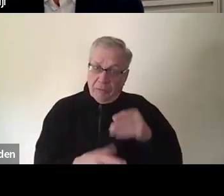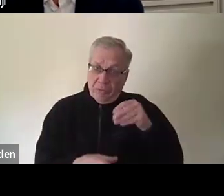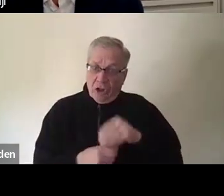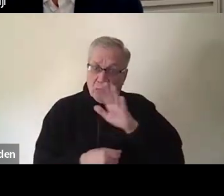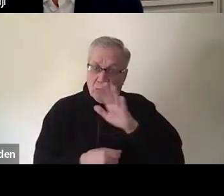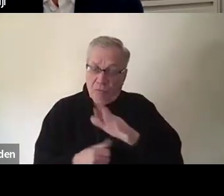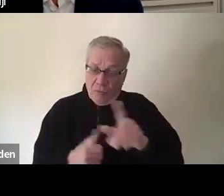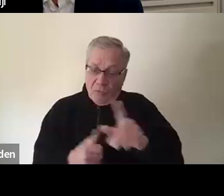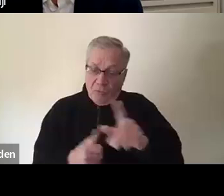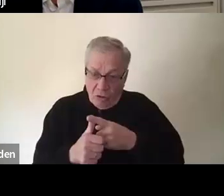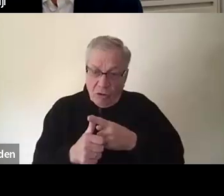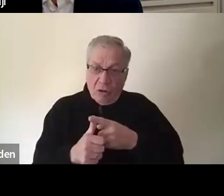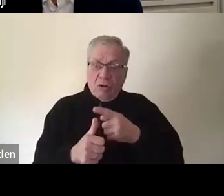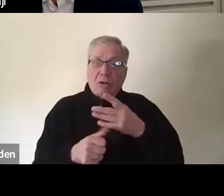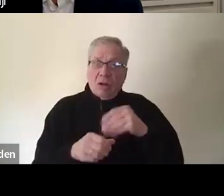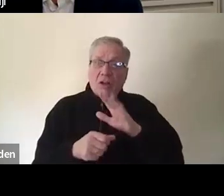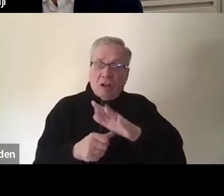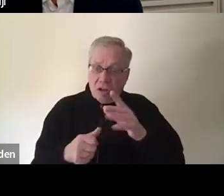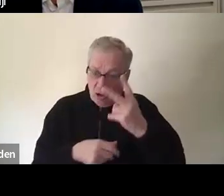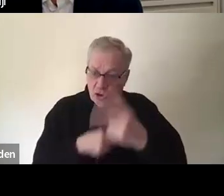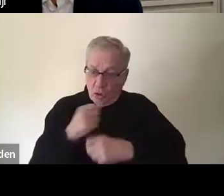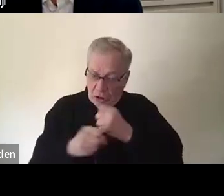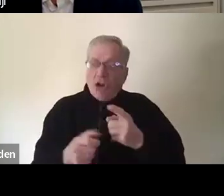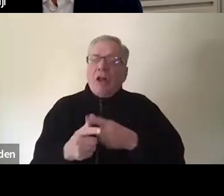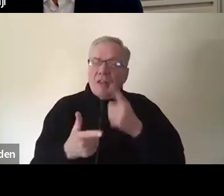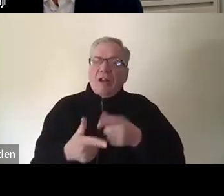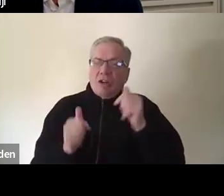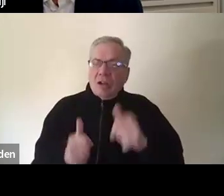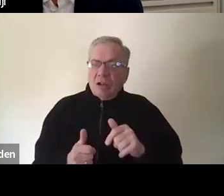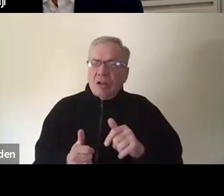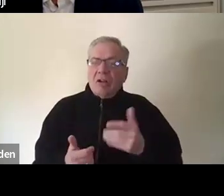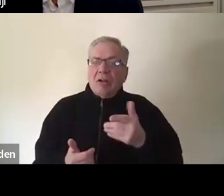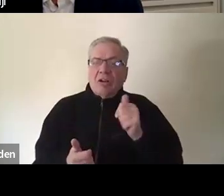and then later your first two years, then you can pretty much pick your major.